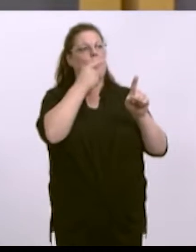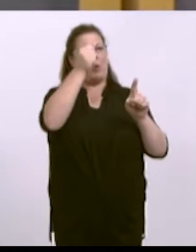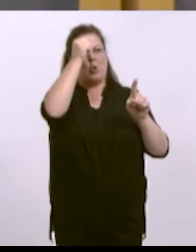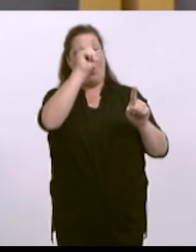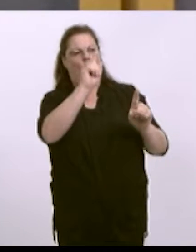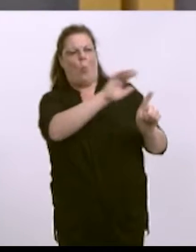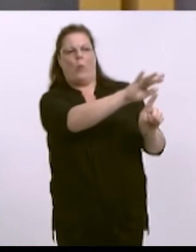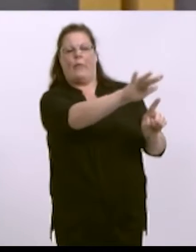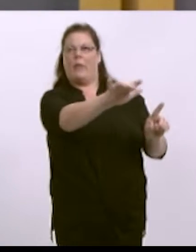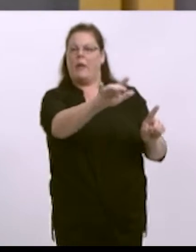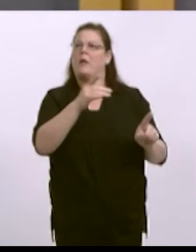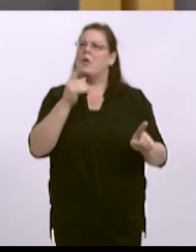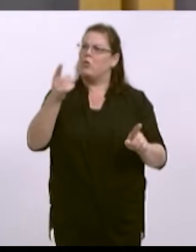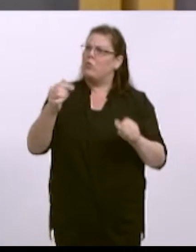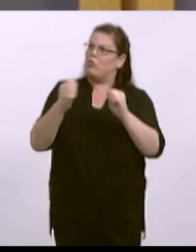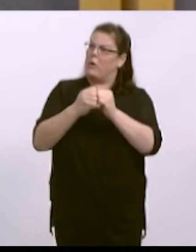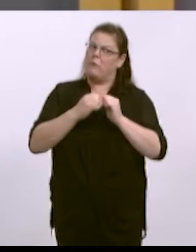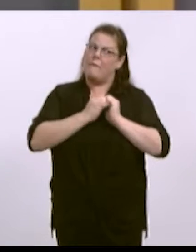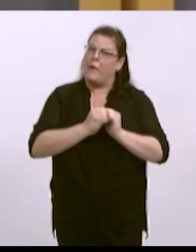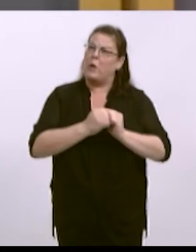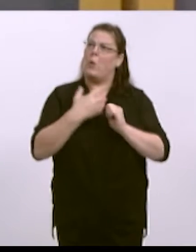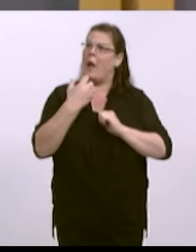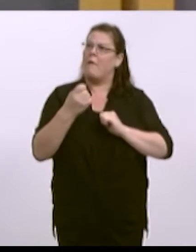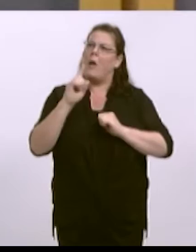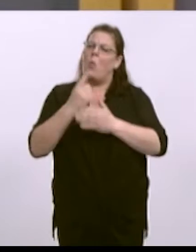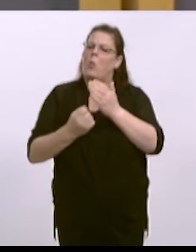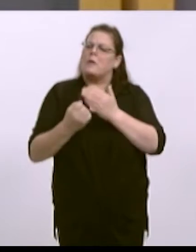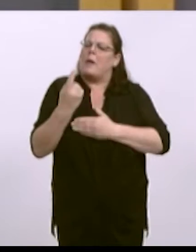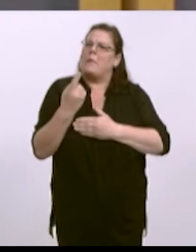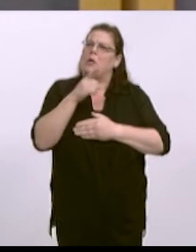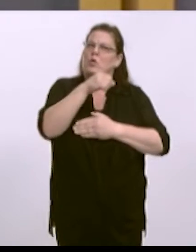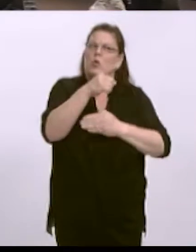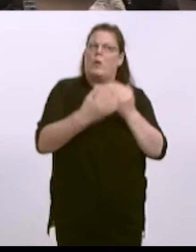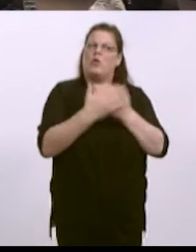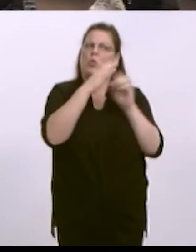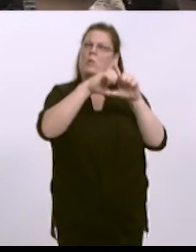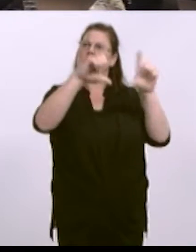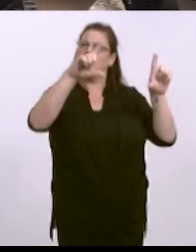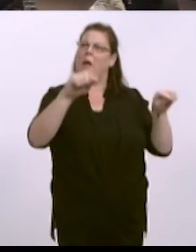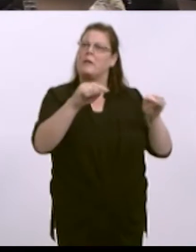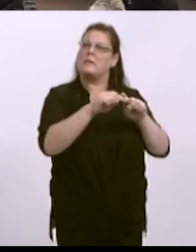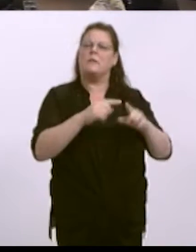do you agree with the value of this, and can you give an update on the progress of the enhanced signage? Carwyn Jones: Yes. I can say that Visit Wales